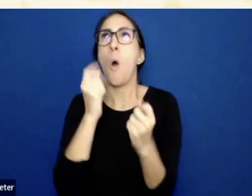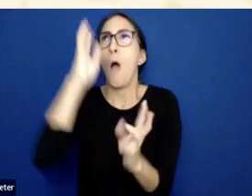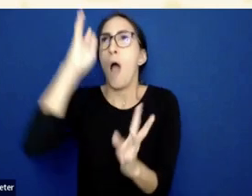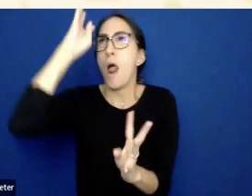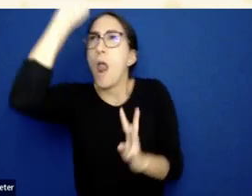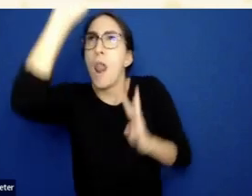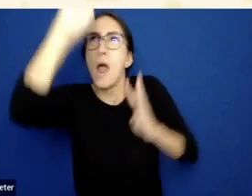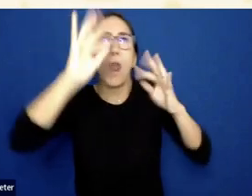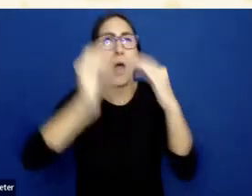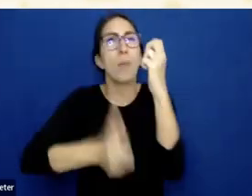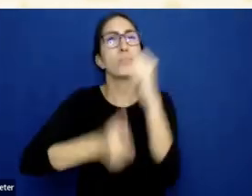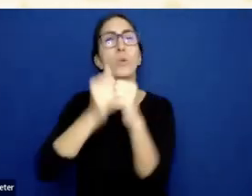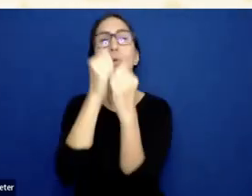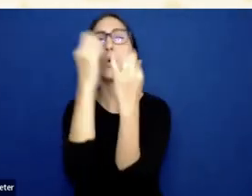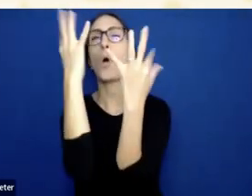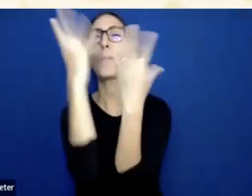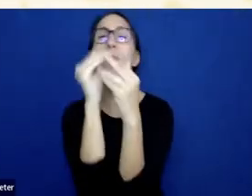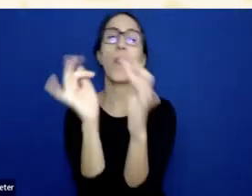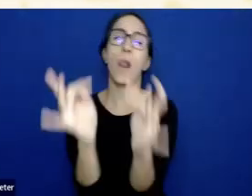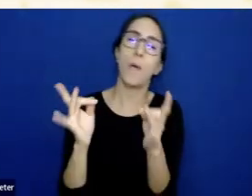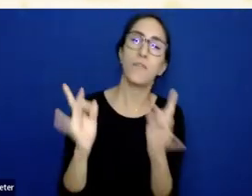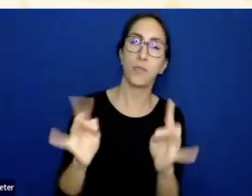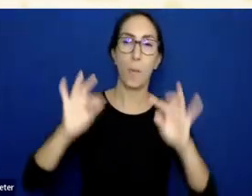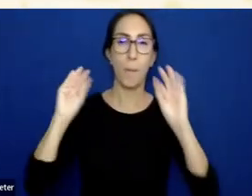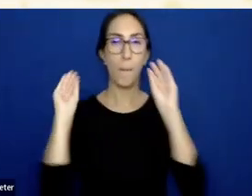but in general, it's not useful enough.